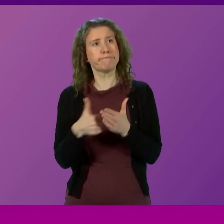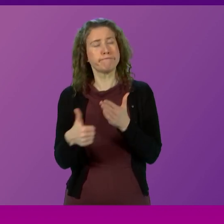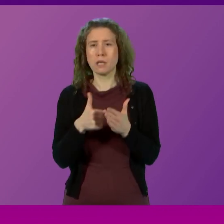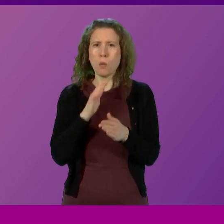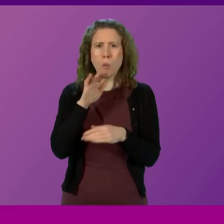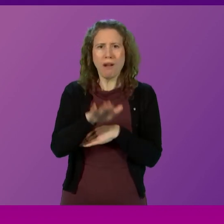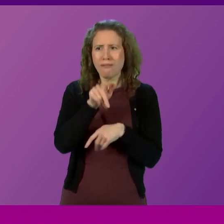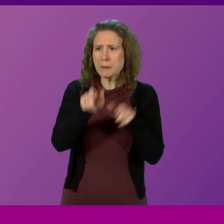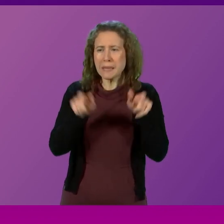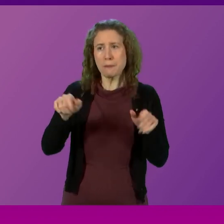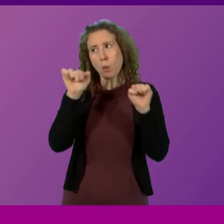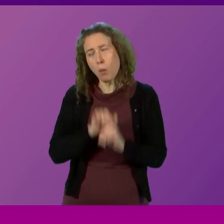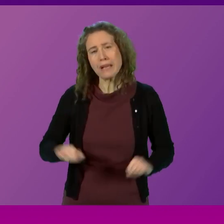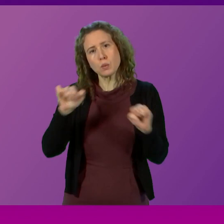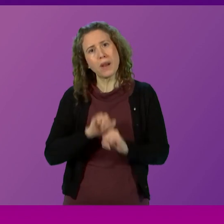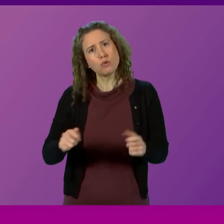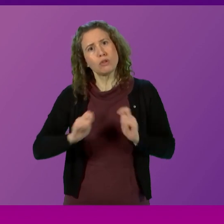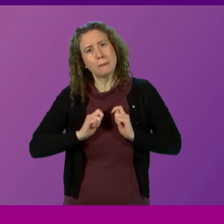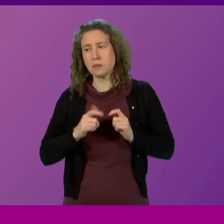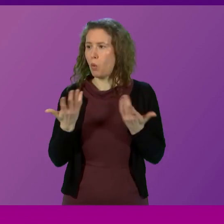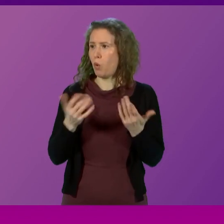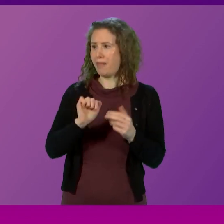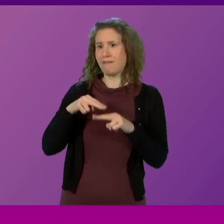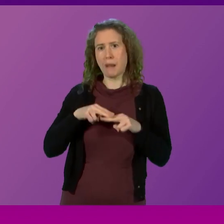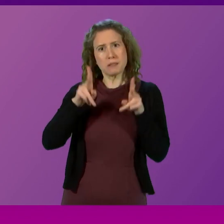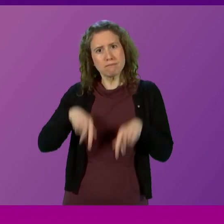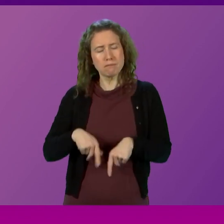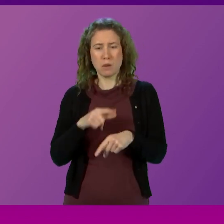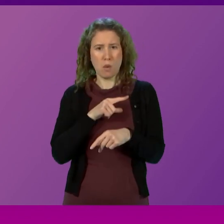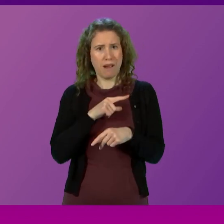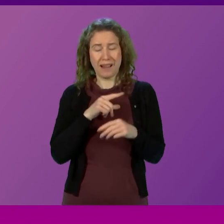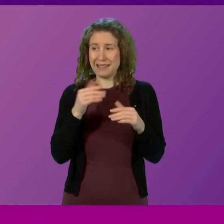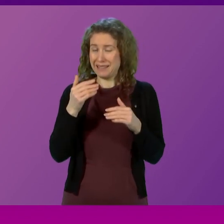or are losing a loved one. There has not been a single day during Nicola Sturgeon’s time as